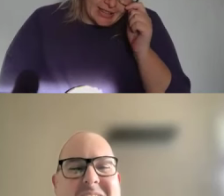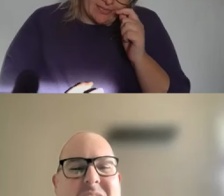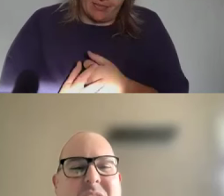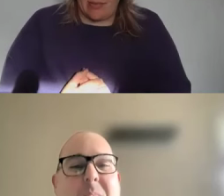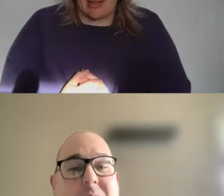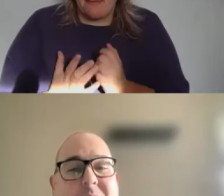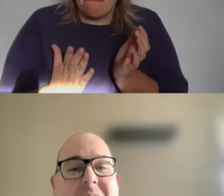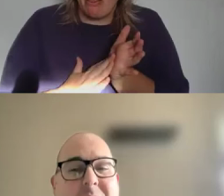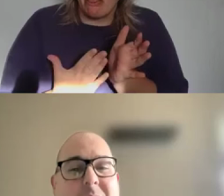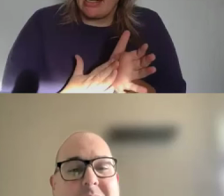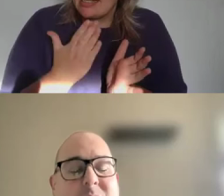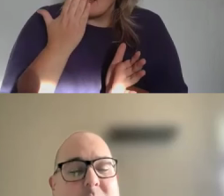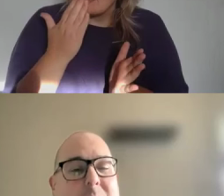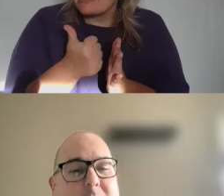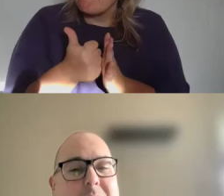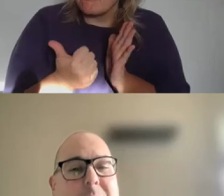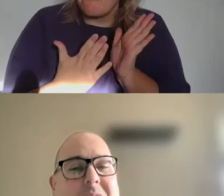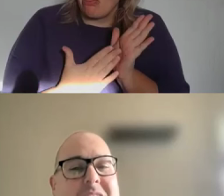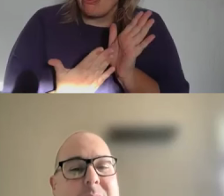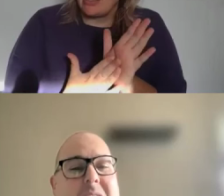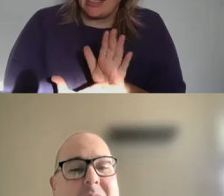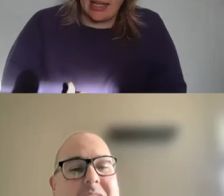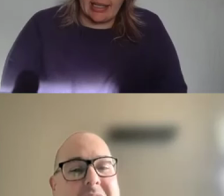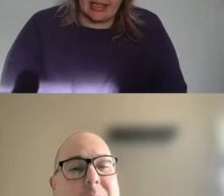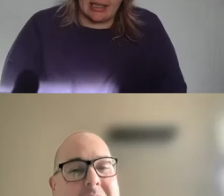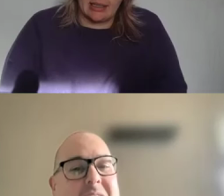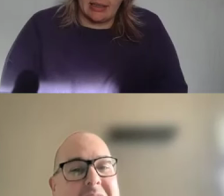Monthly is quite popular, but there is about, yes, about that.